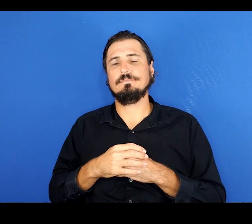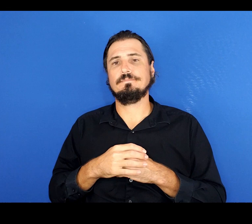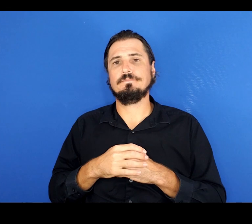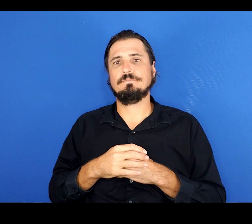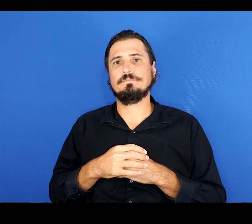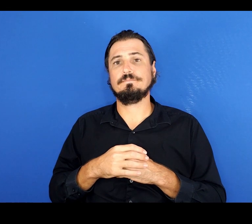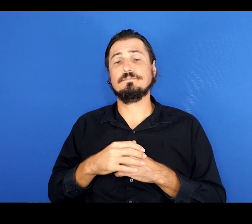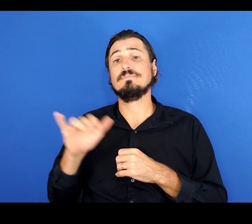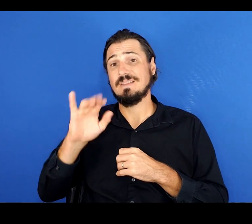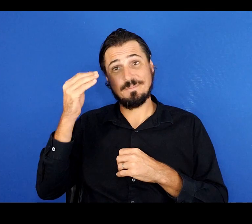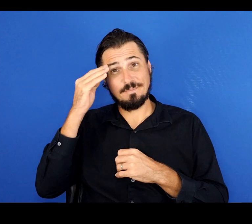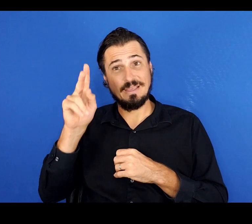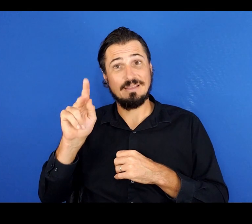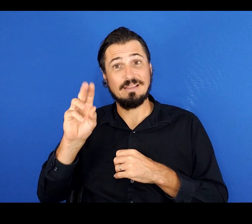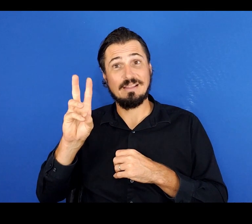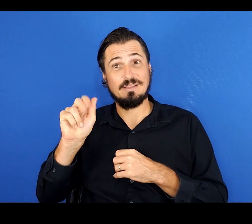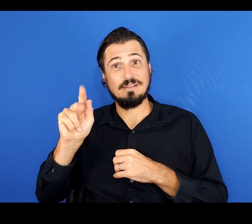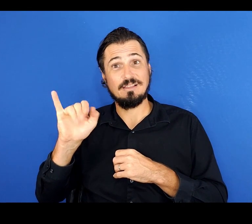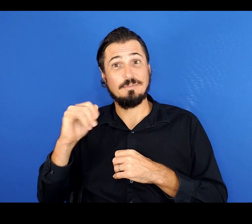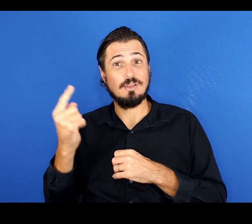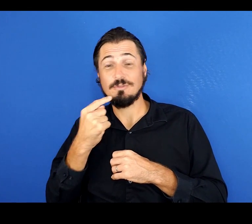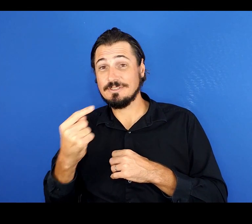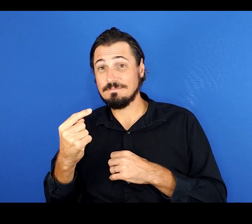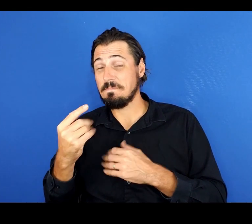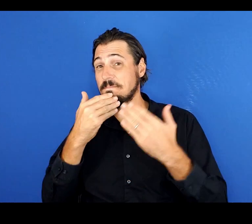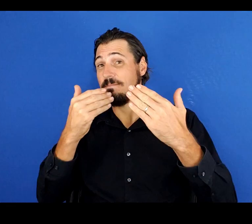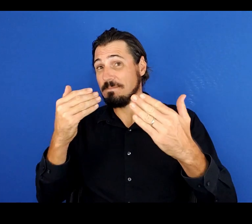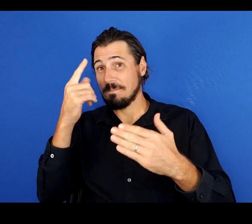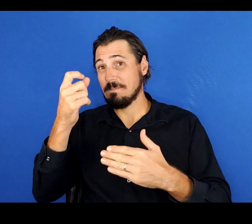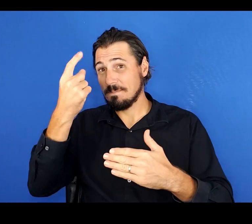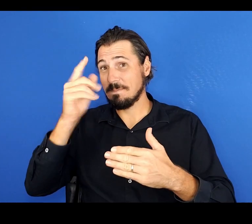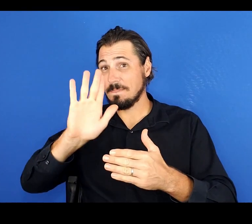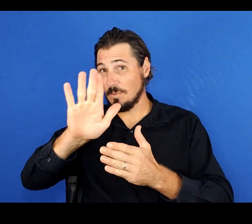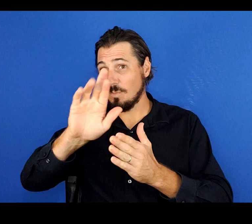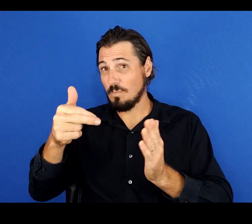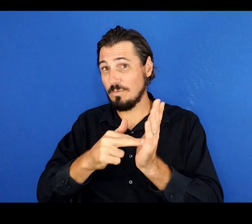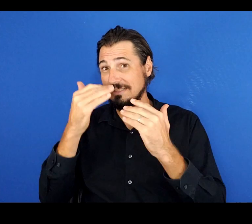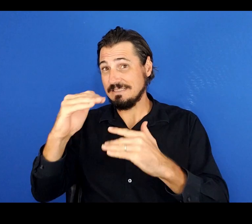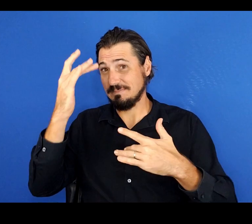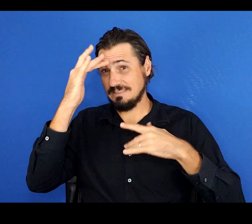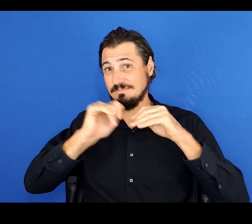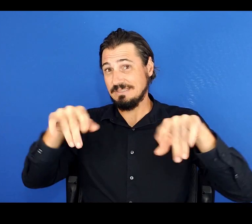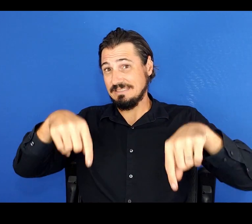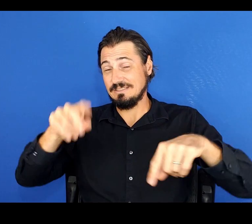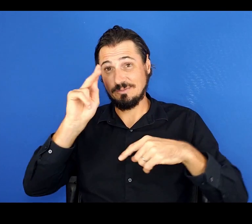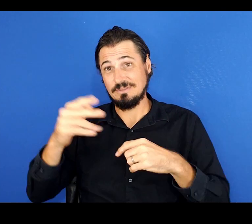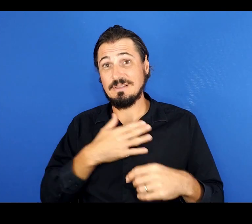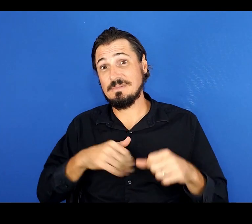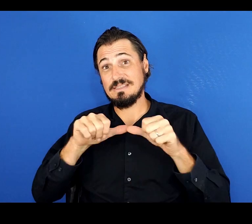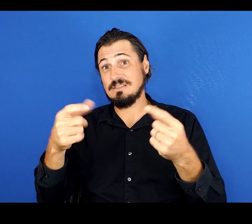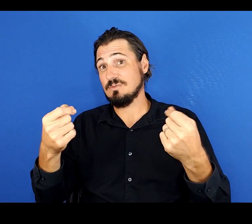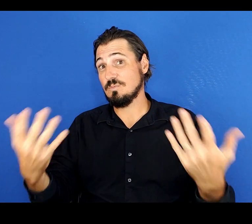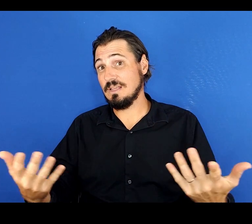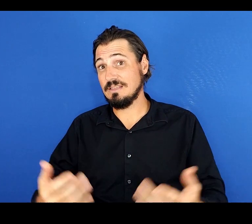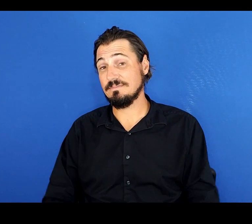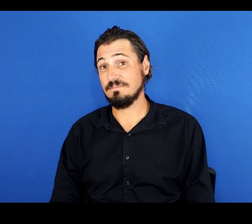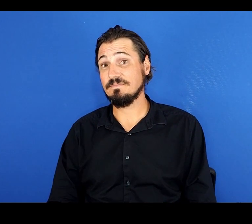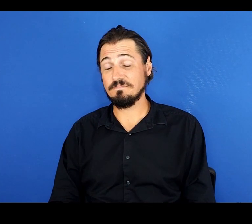As Mayor Kawakami says, mahalo for understanding the role you play in mitigating the spread of COVID-19 on our island. Please continue to…